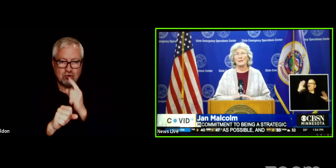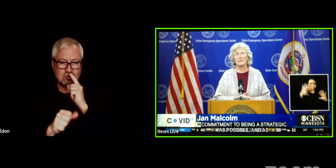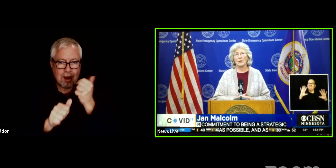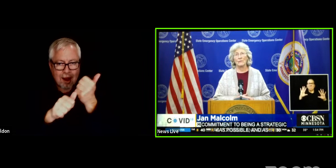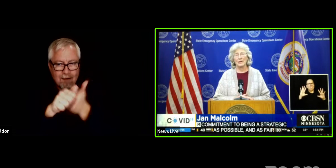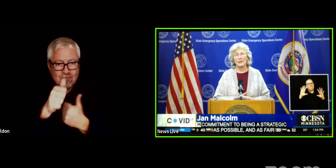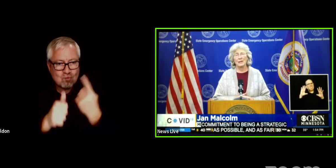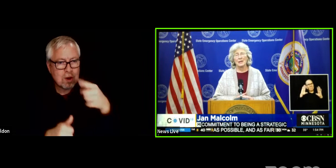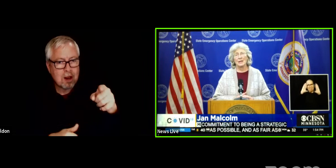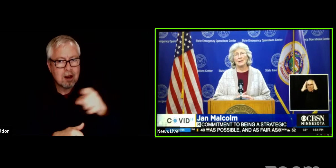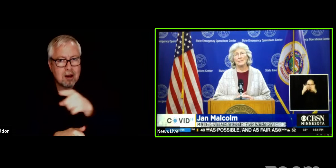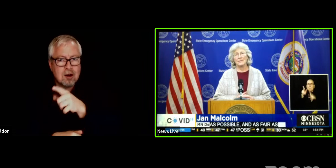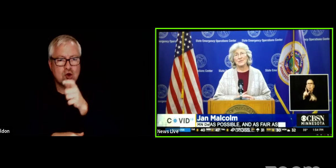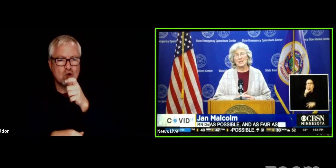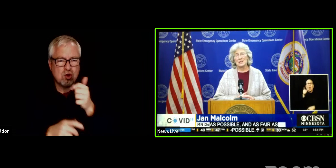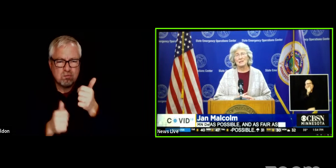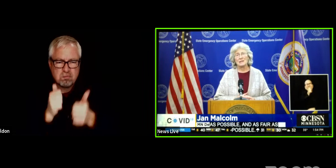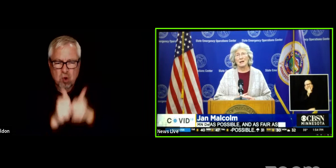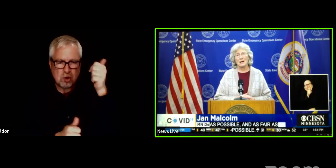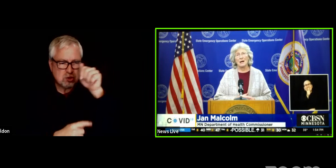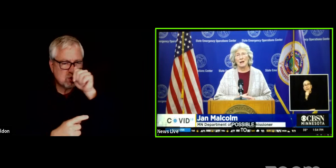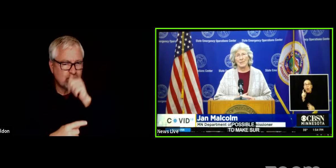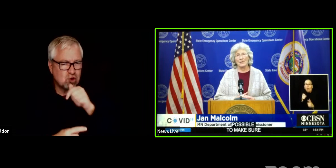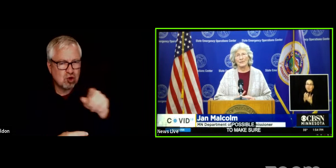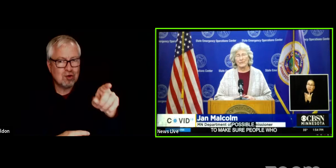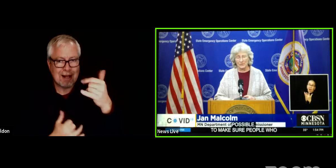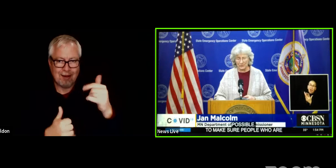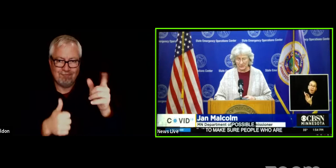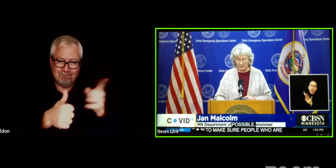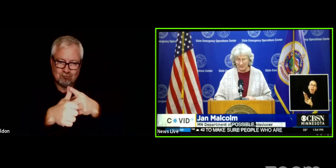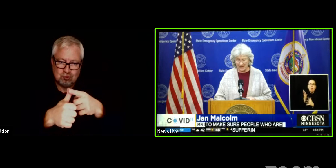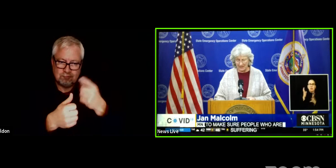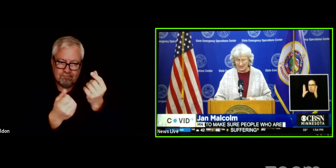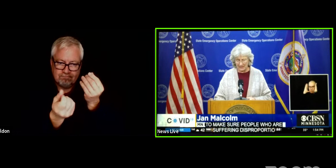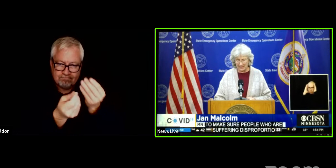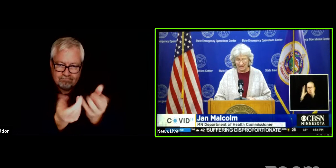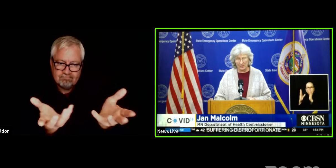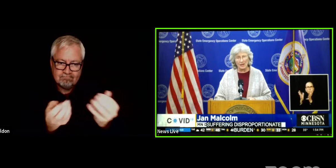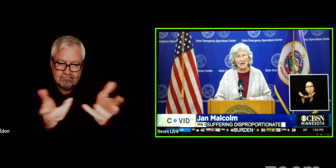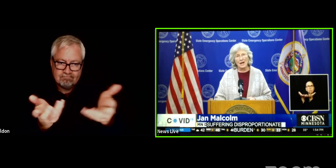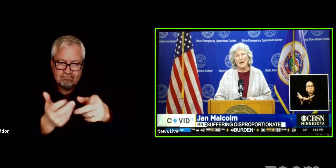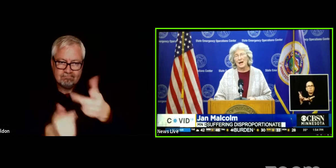OF COVID DISEASE ARE AMONG THE FIRST TO BE VACCINATED HERE.